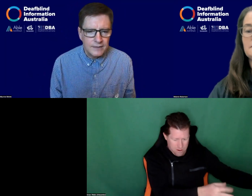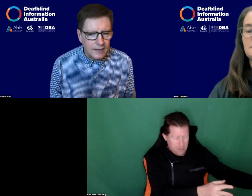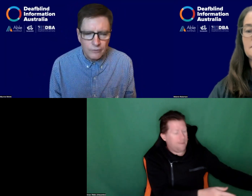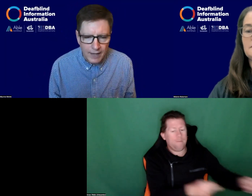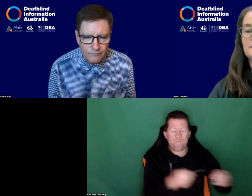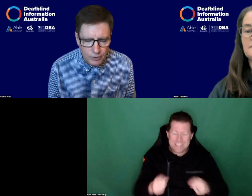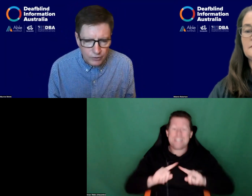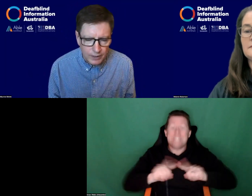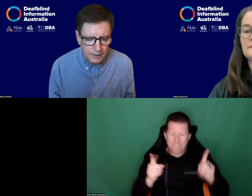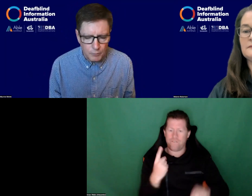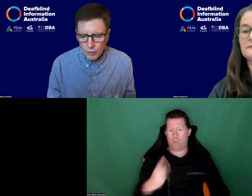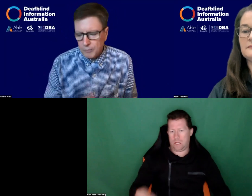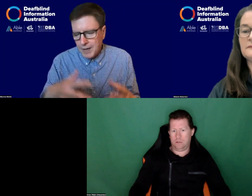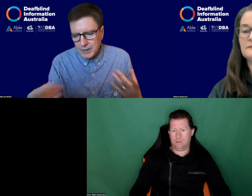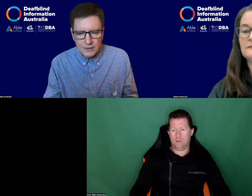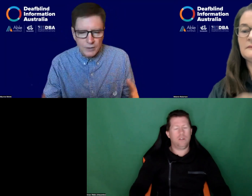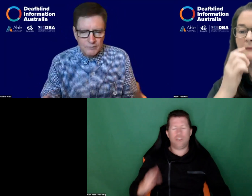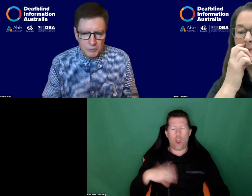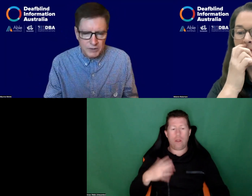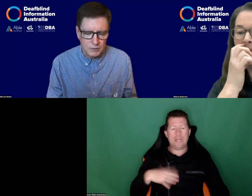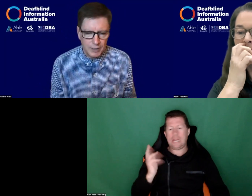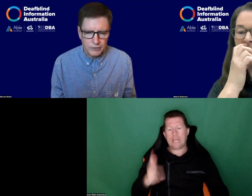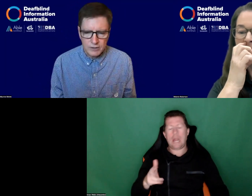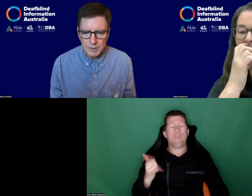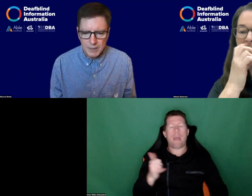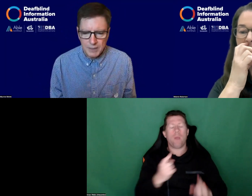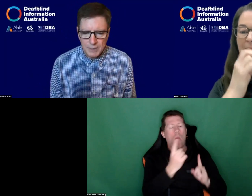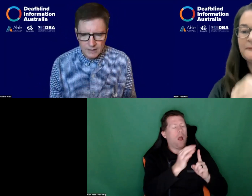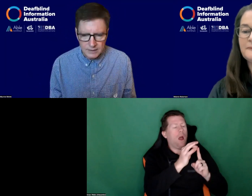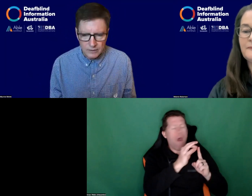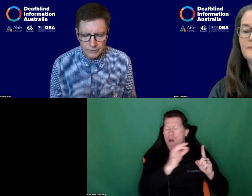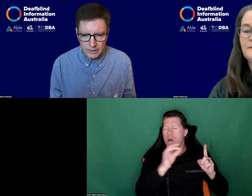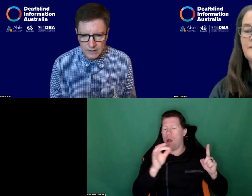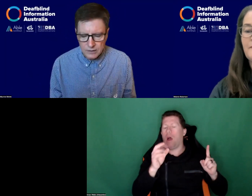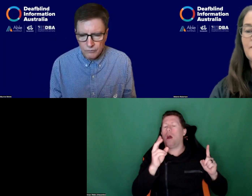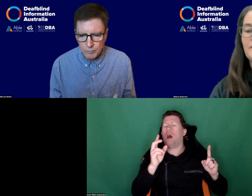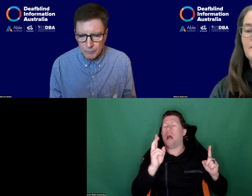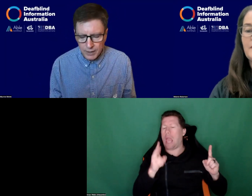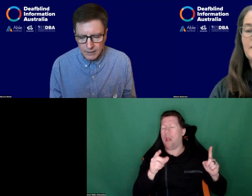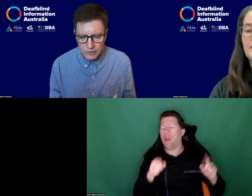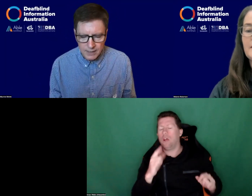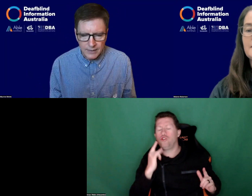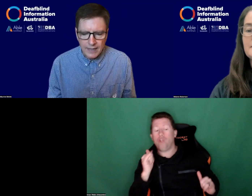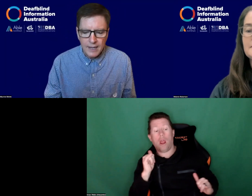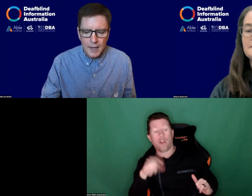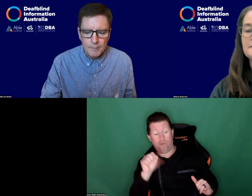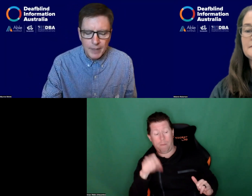They don't have to do it anymore or maybe may do it every once in a while just to make sure that they still remember. I understand that.